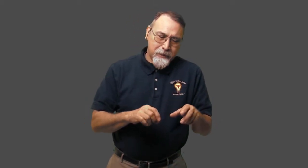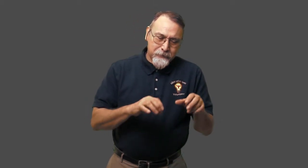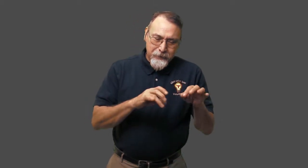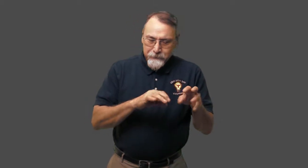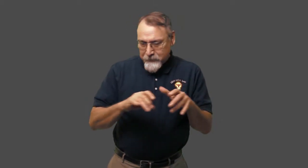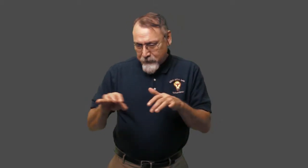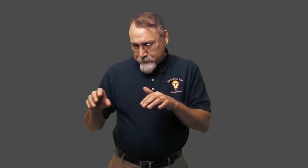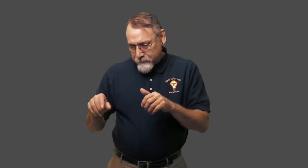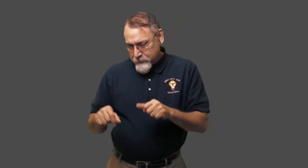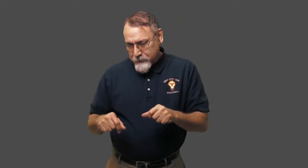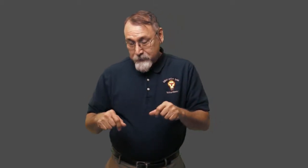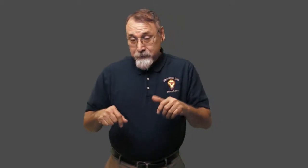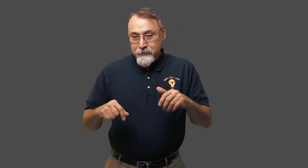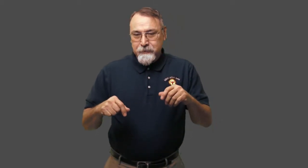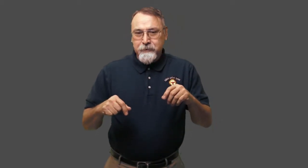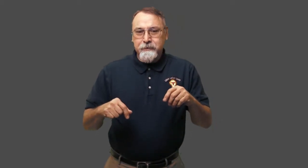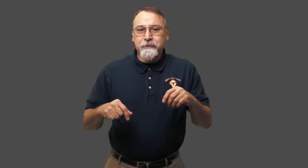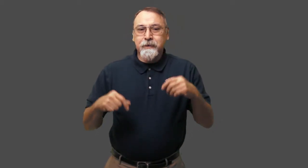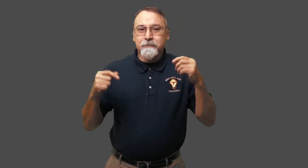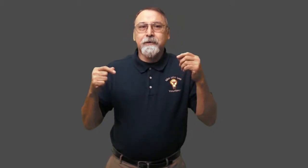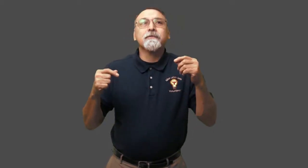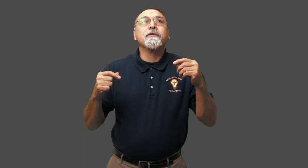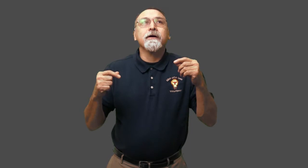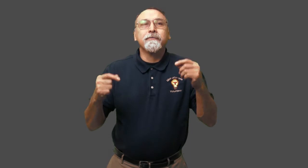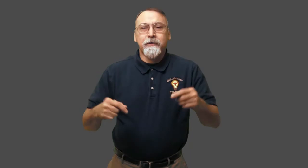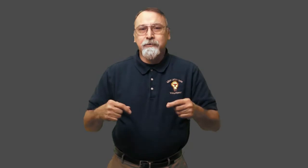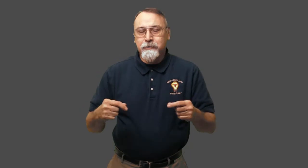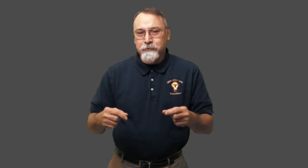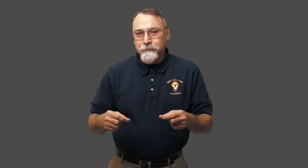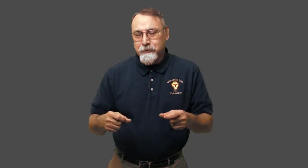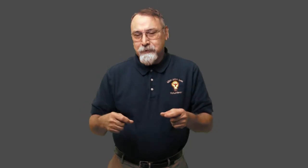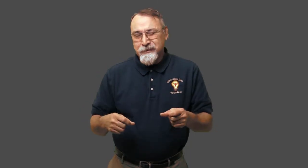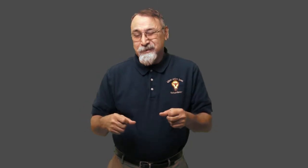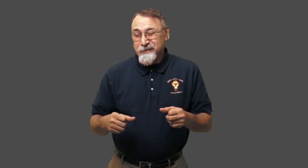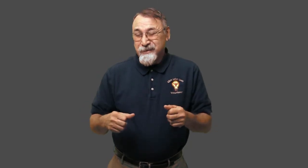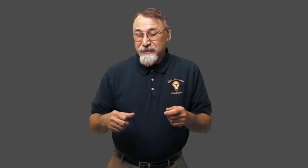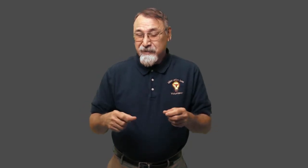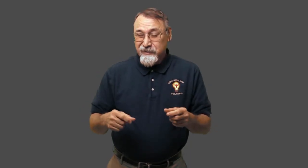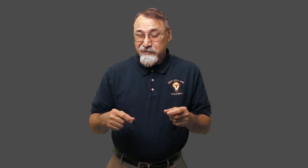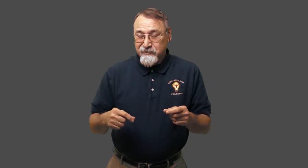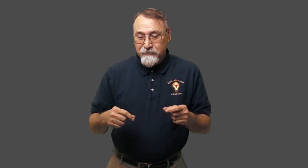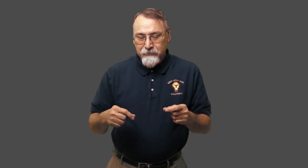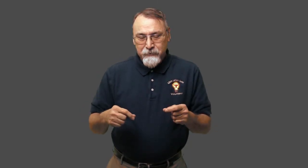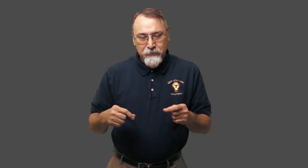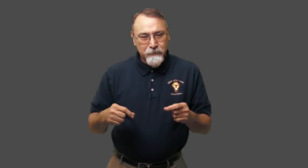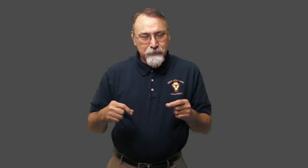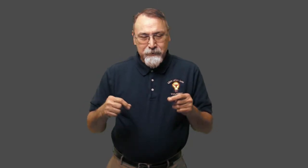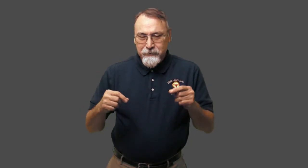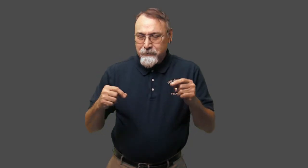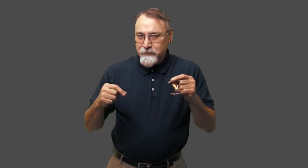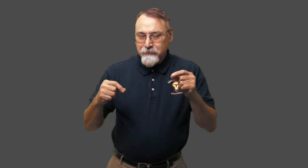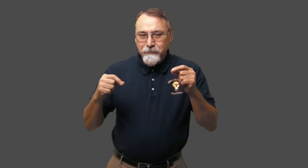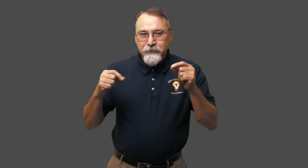and you have to type everything in and yes its very functional but its very sensitive